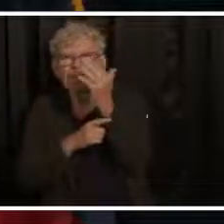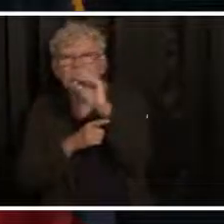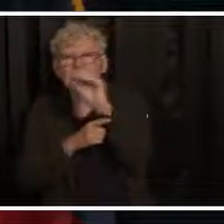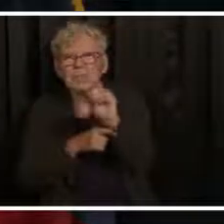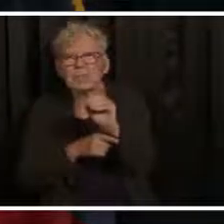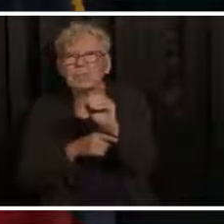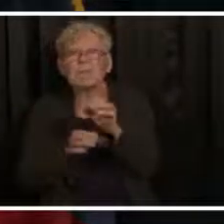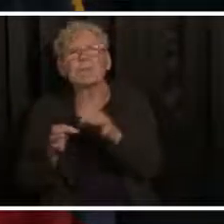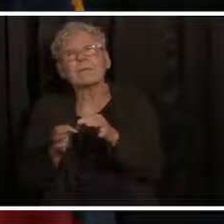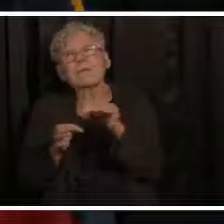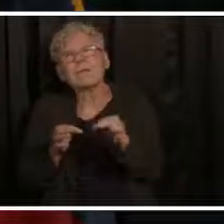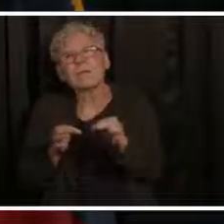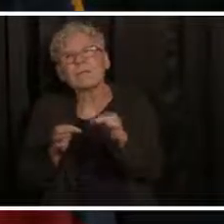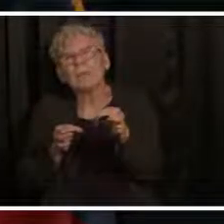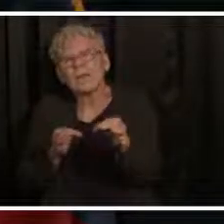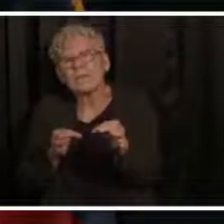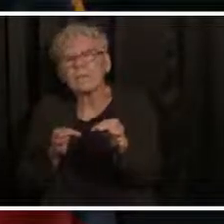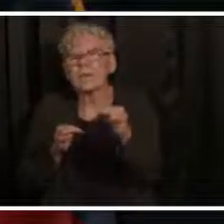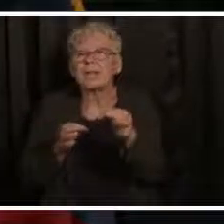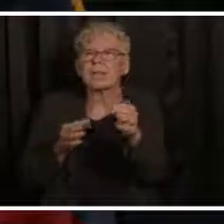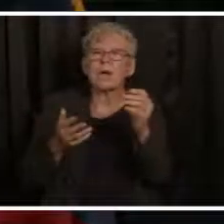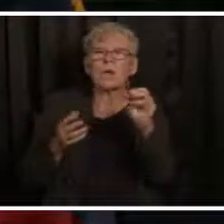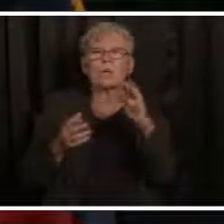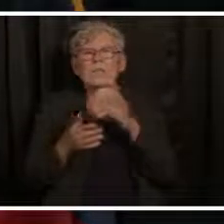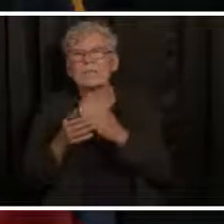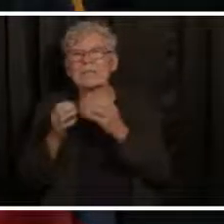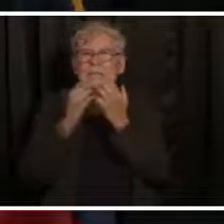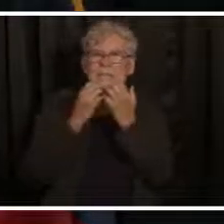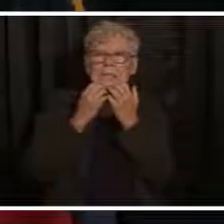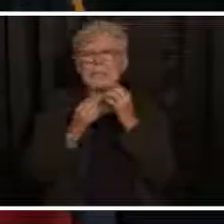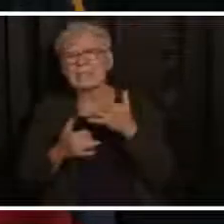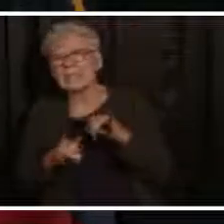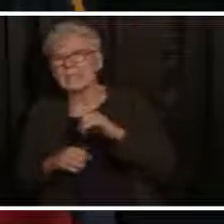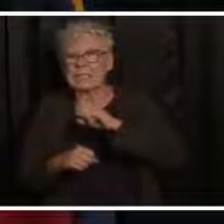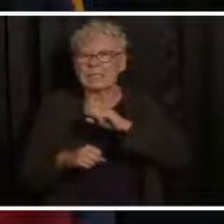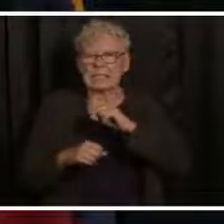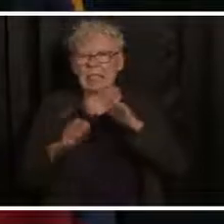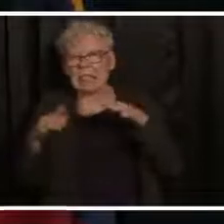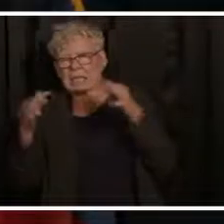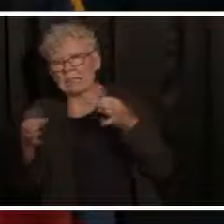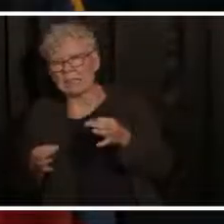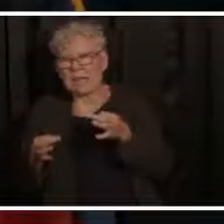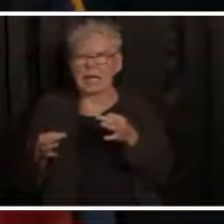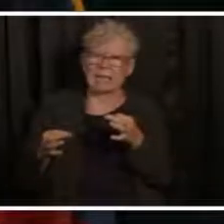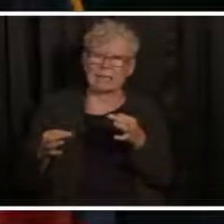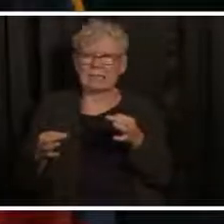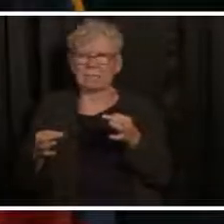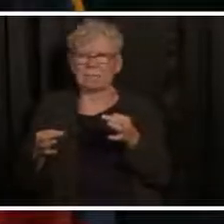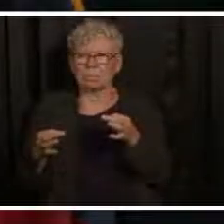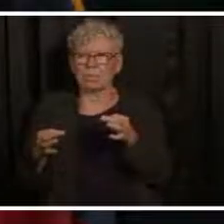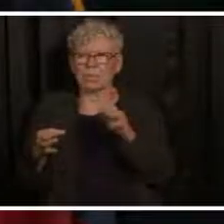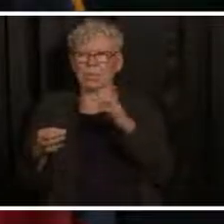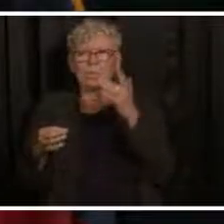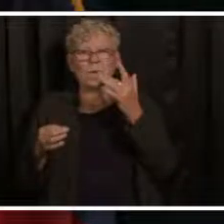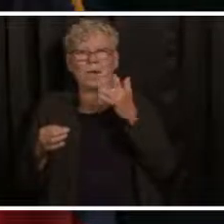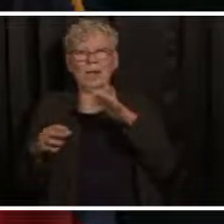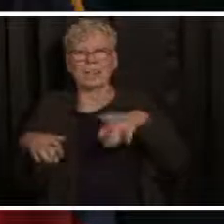Uh might be hesitant but have not ruled it out and said that they're not to get it and and it's just a matter of of of uh